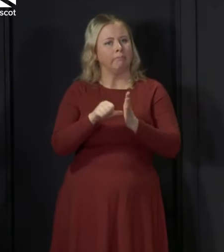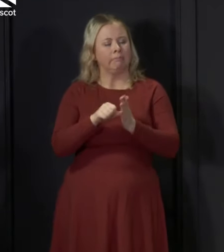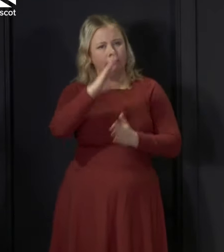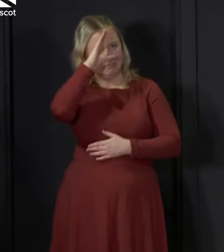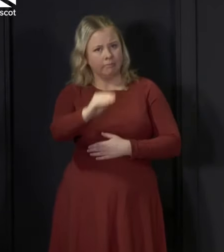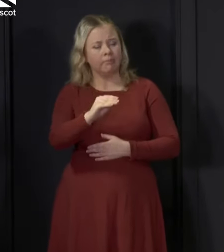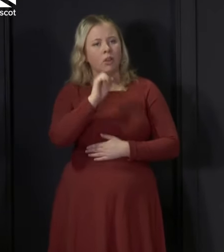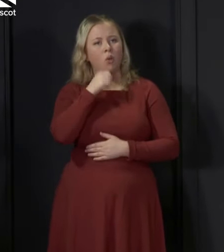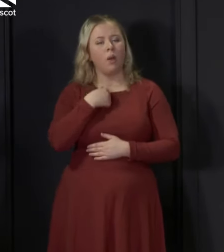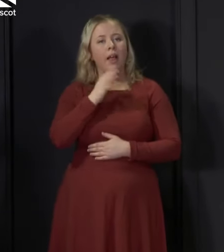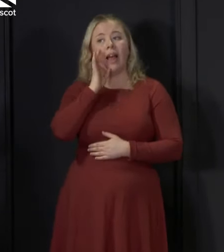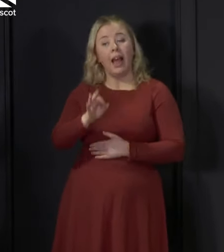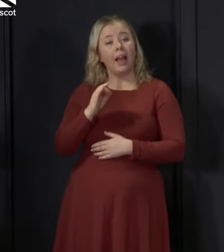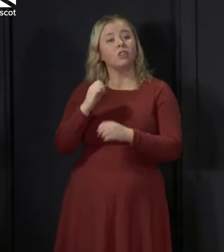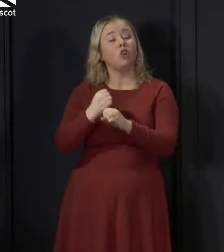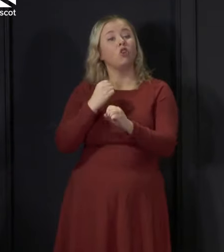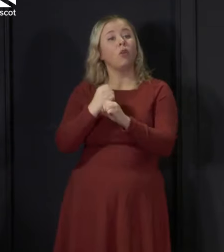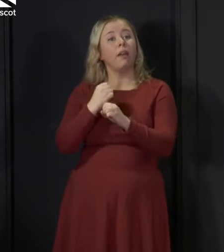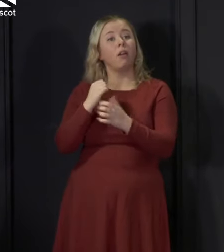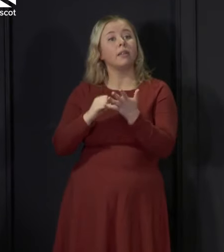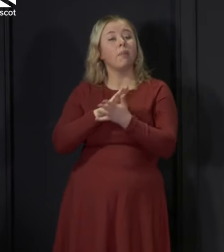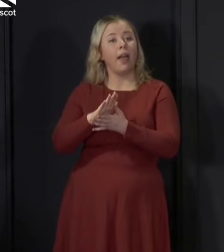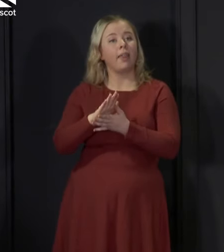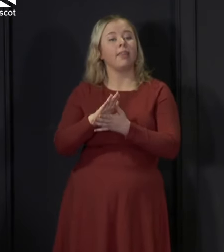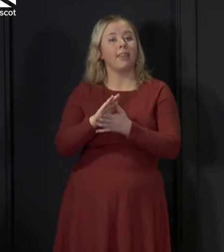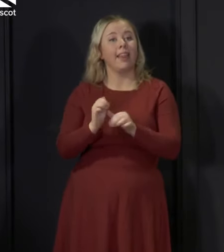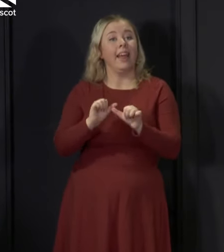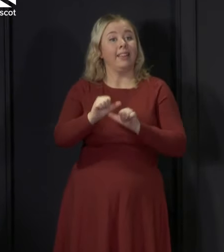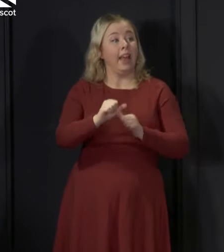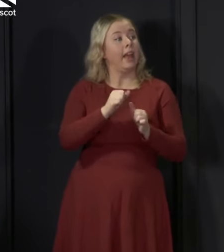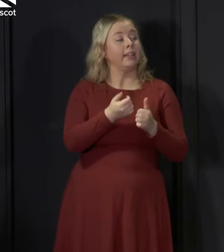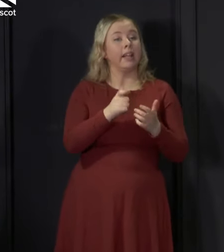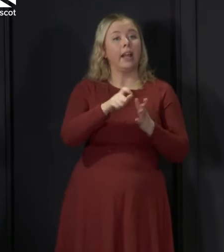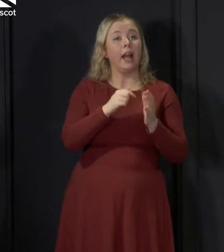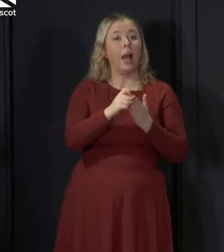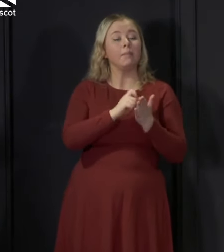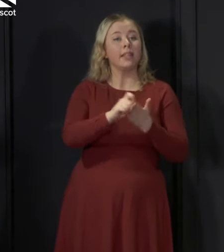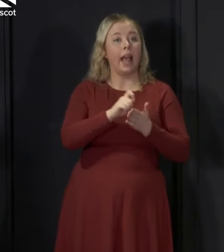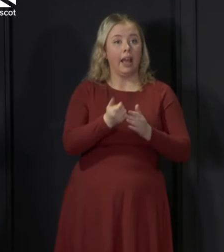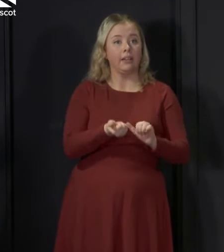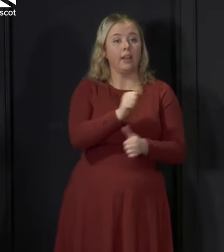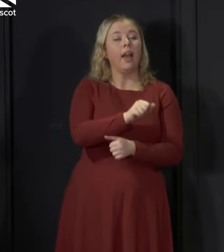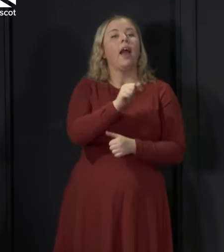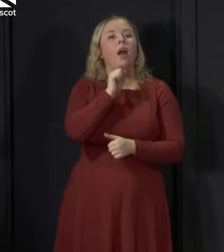I'm going to ask Dr. Gregor Smith to say a few words followed by the Cabinet Secretary and then of course as usual we will take questions.